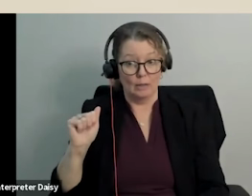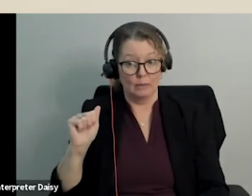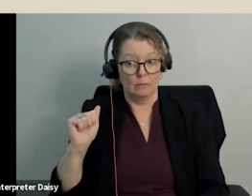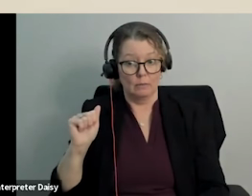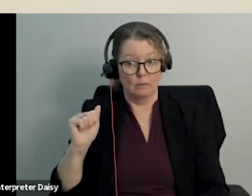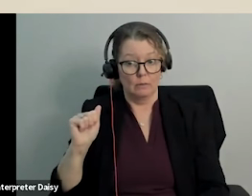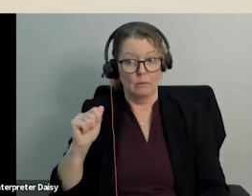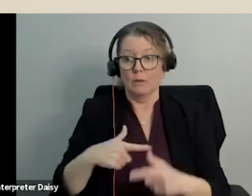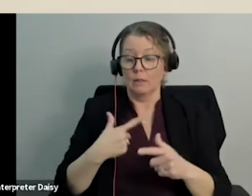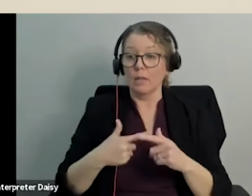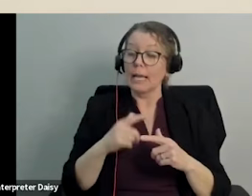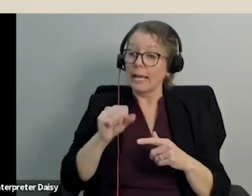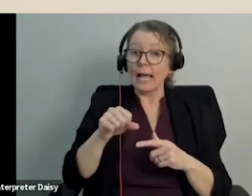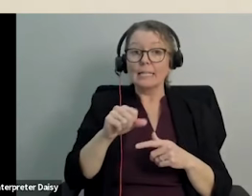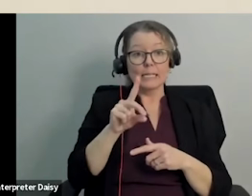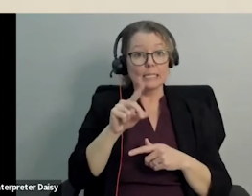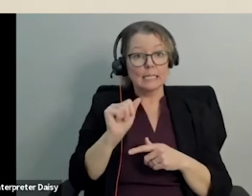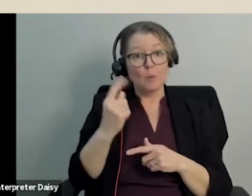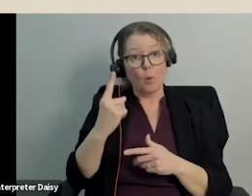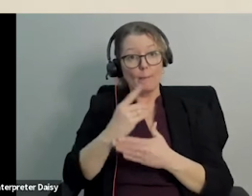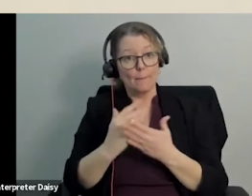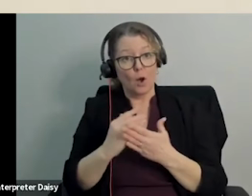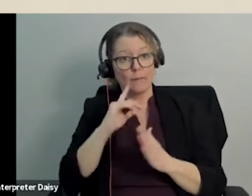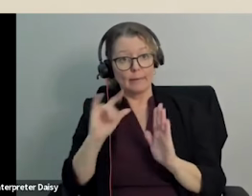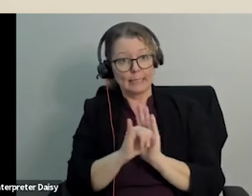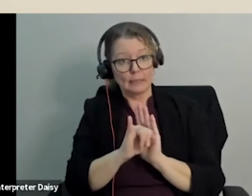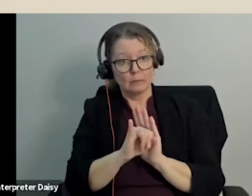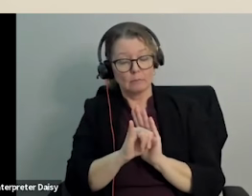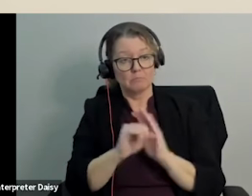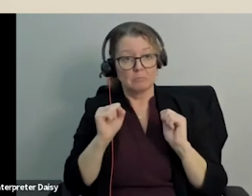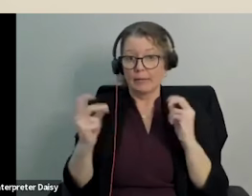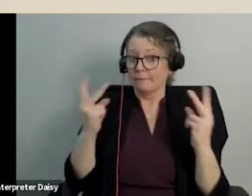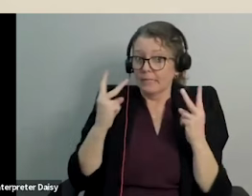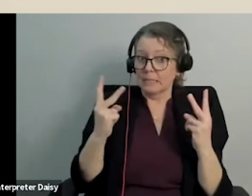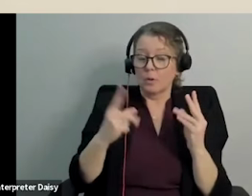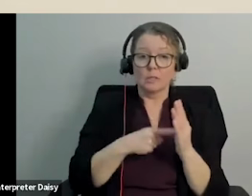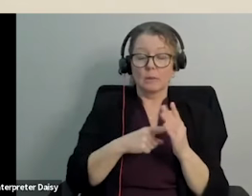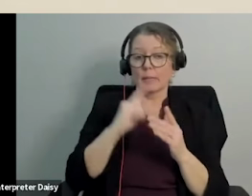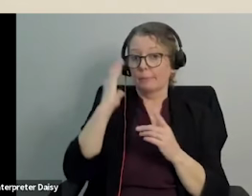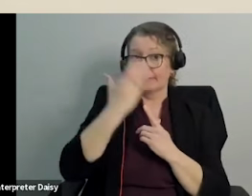Disability is one part of an identity, it can be visible or invisible, which I'm sure you all have learned